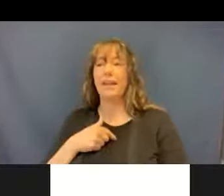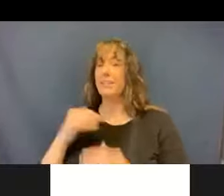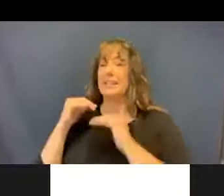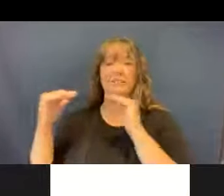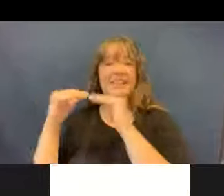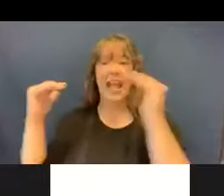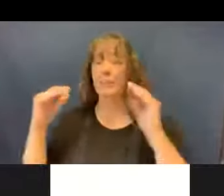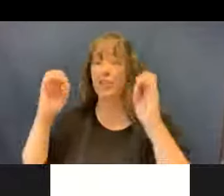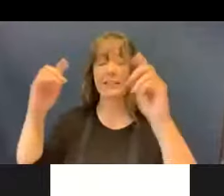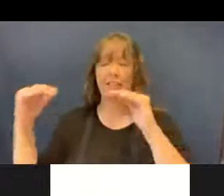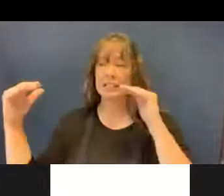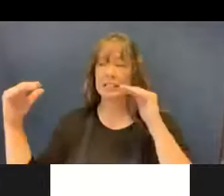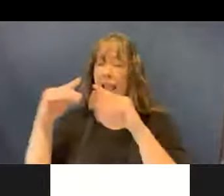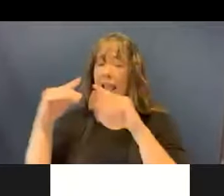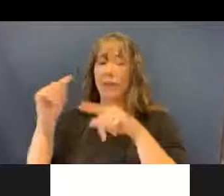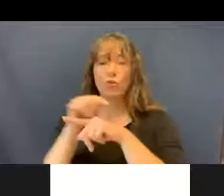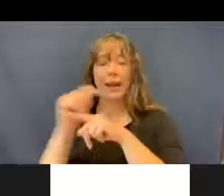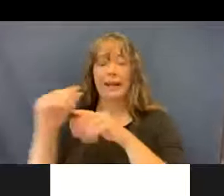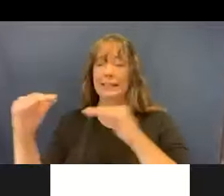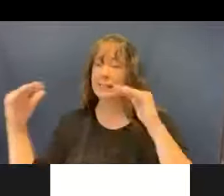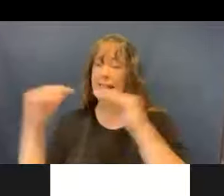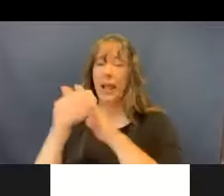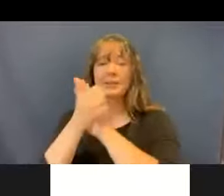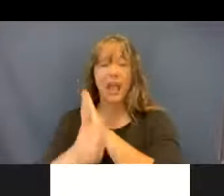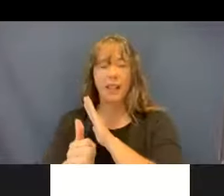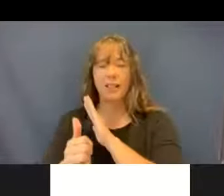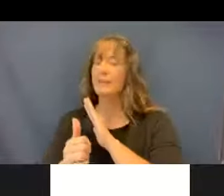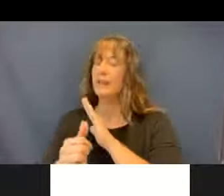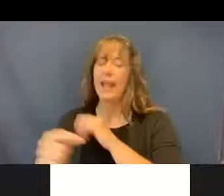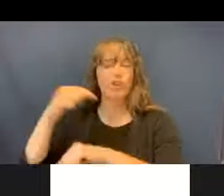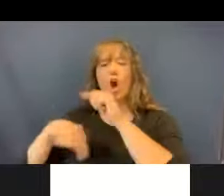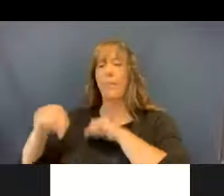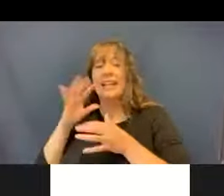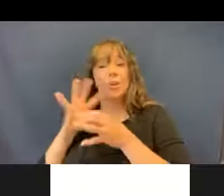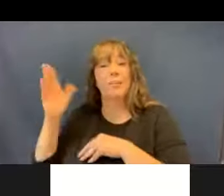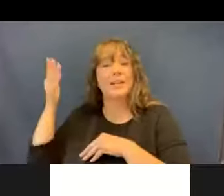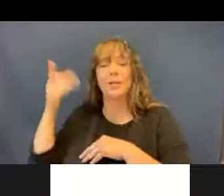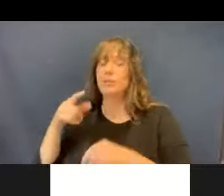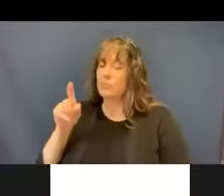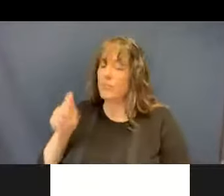Again, it has to go back to what I said in my presentation. You need to ask the deaf